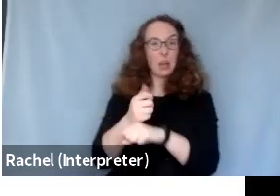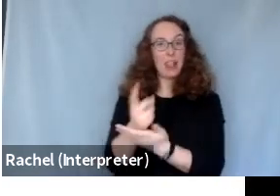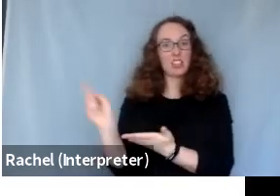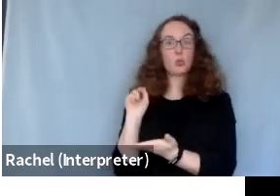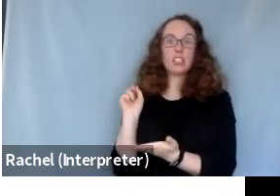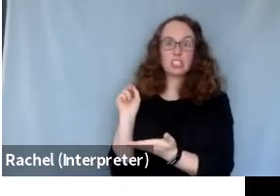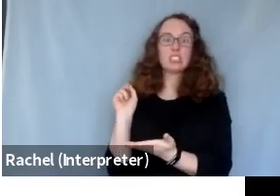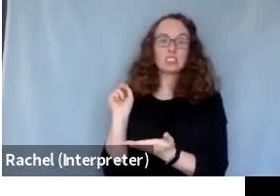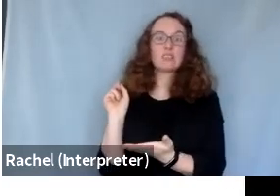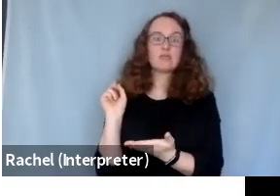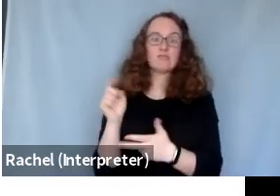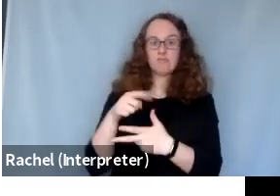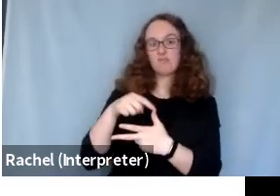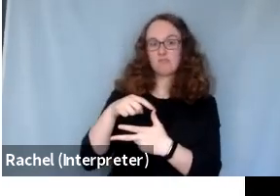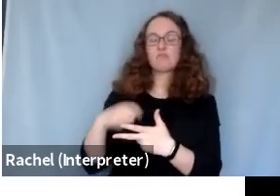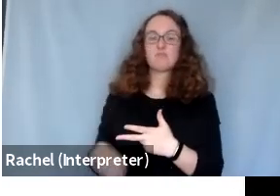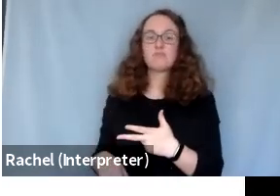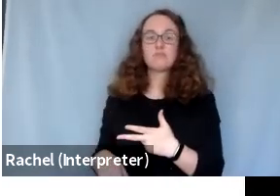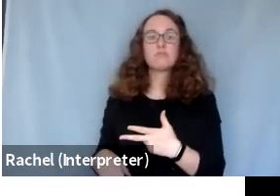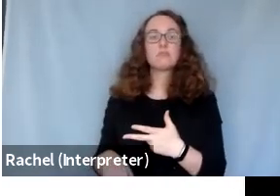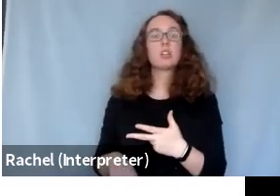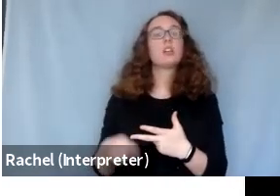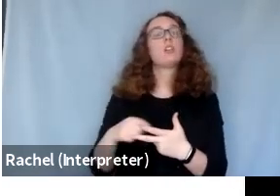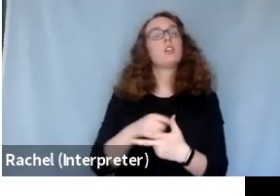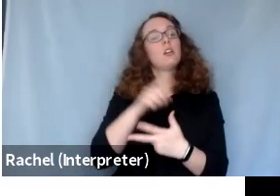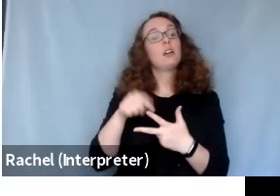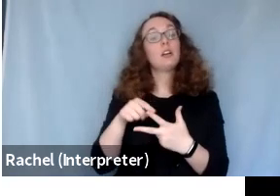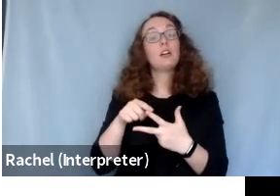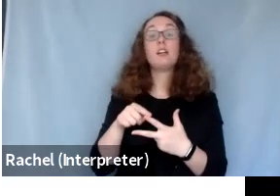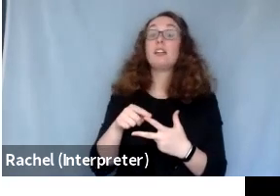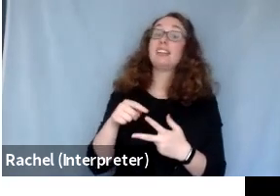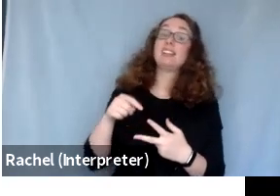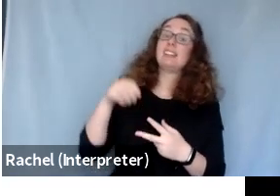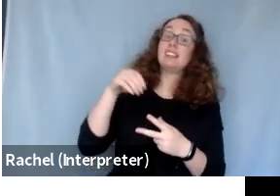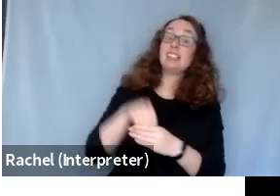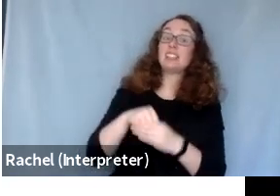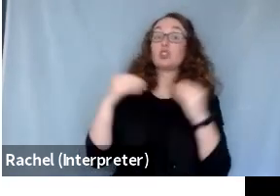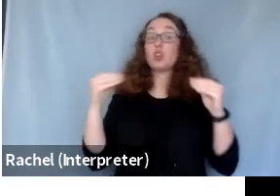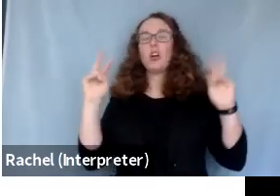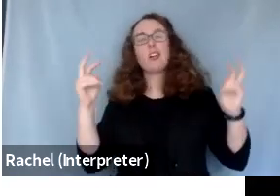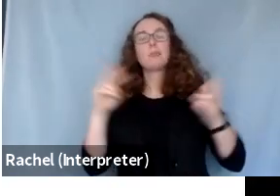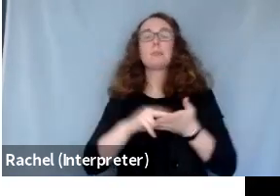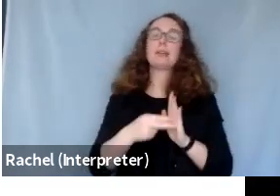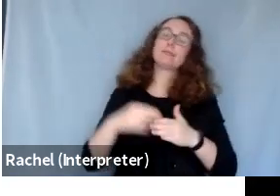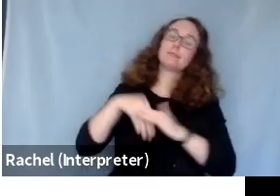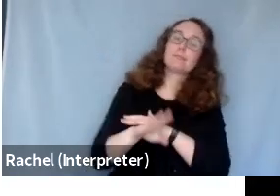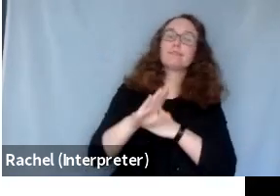down on that. In-store, obvious you show up the front door and you come on in and we get you and take care of you